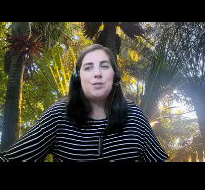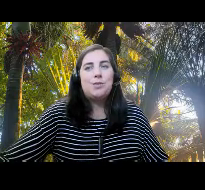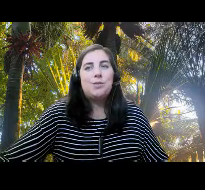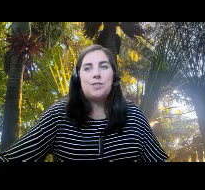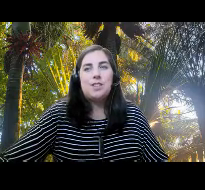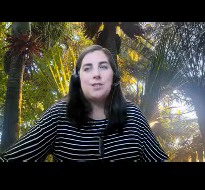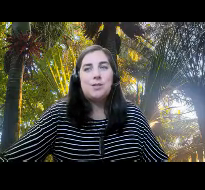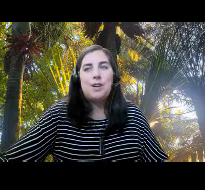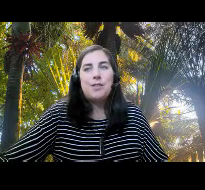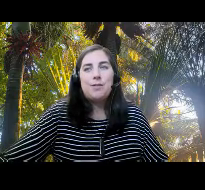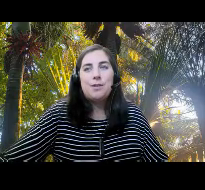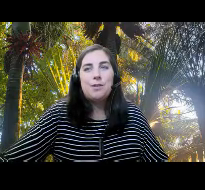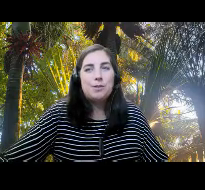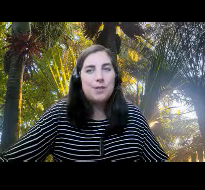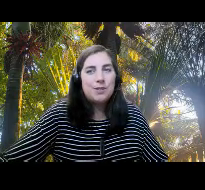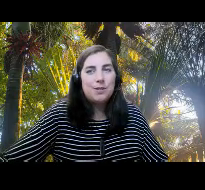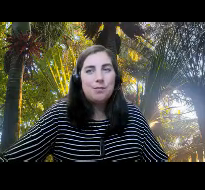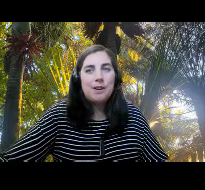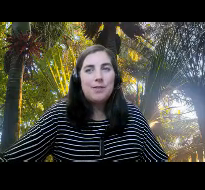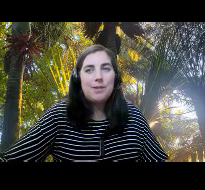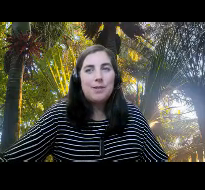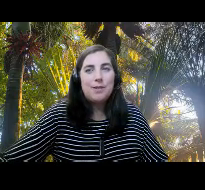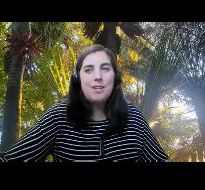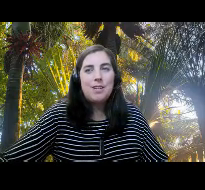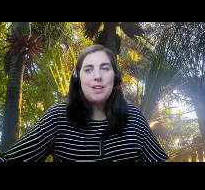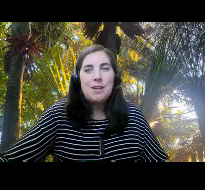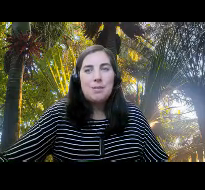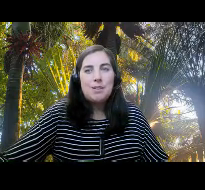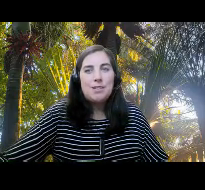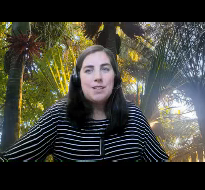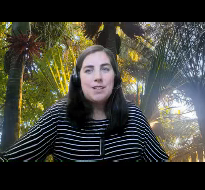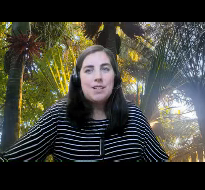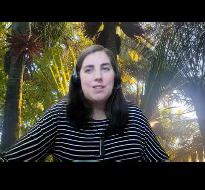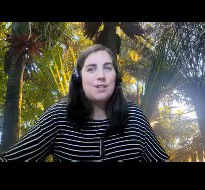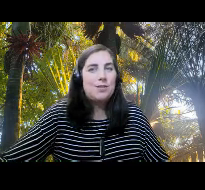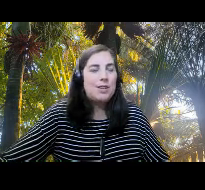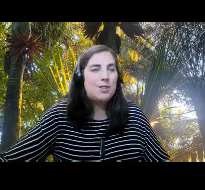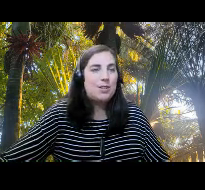The tool sounds great for terrestrial biodiversity, but is there consideration